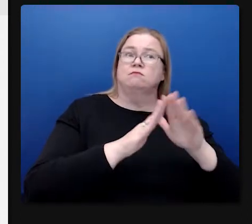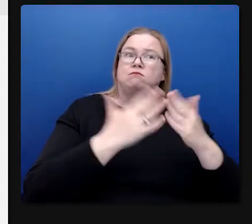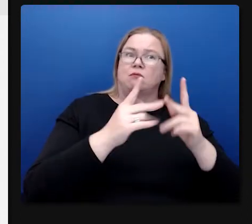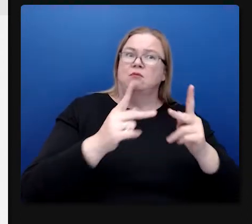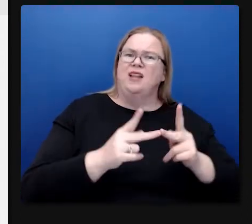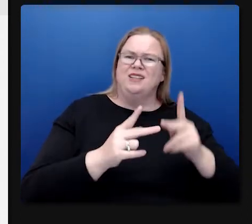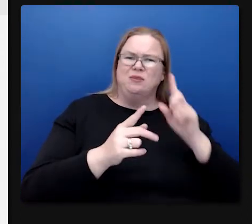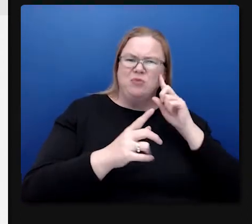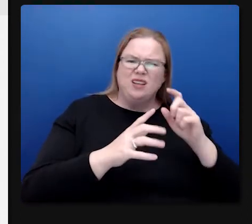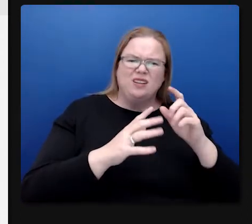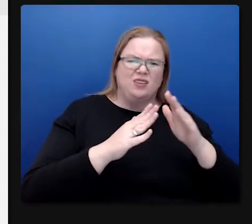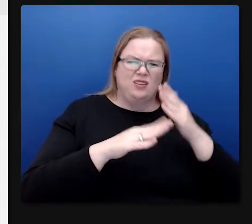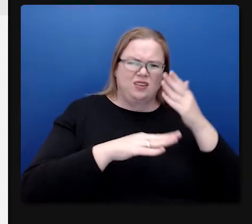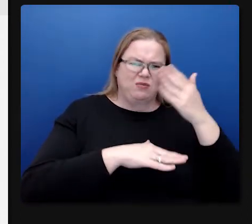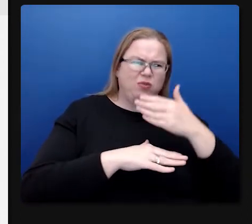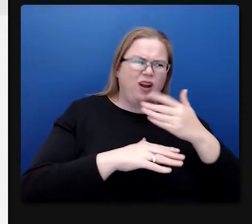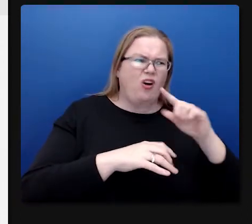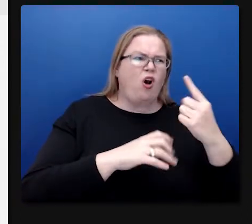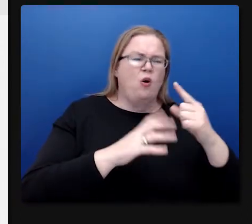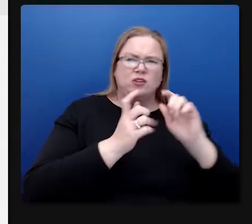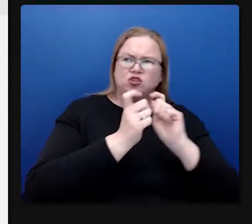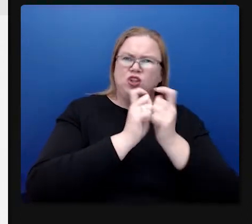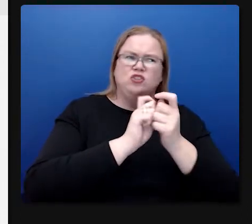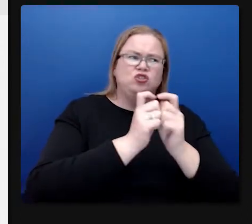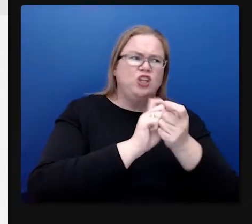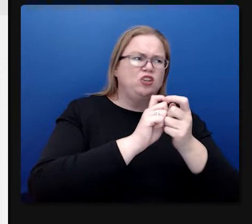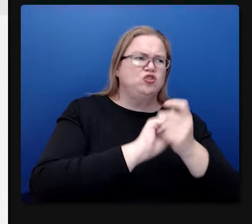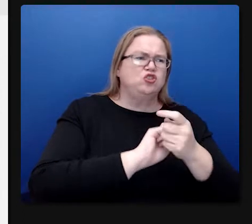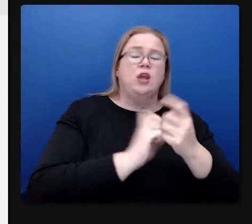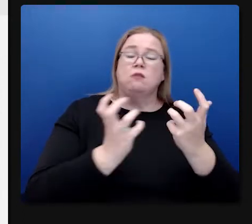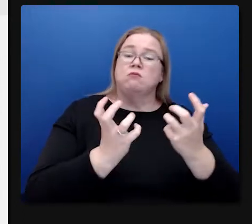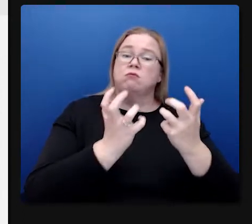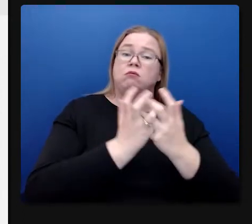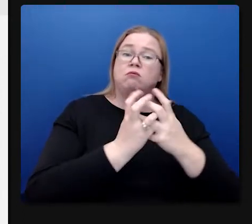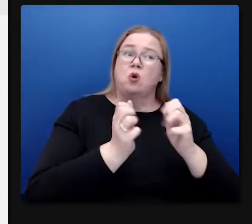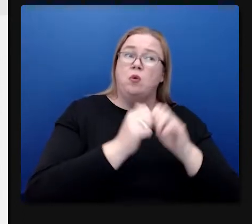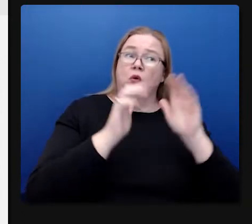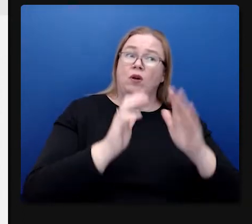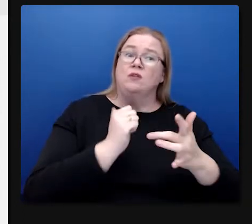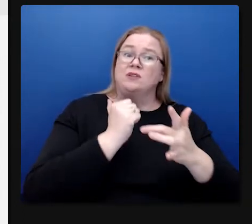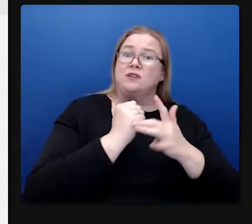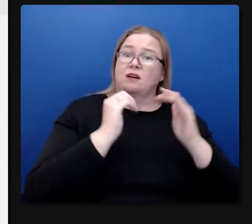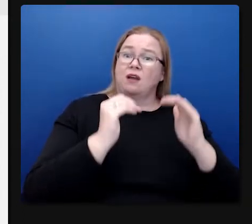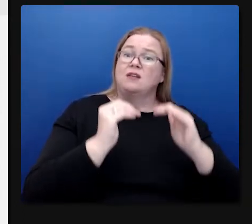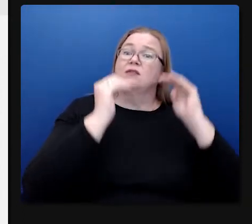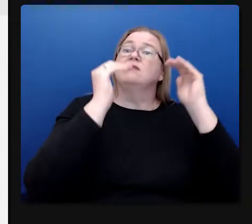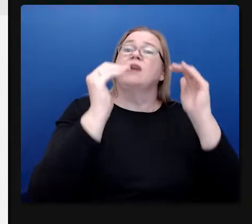is constantly evolving, and it's evolving in lockstep with the greatest technological advances,